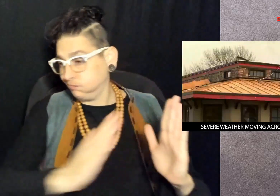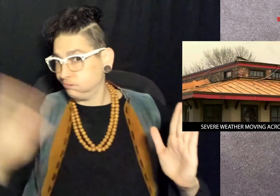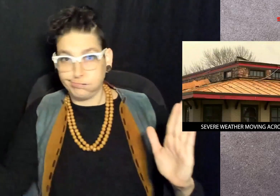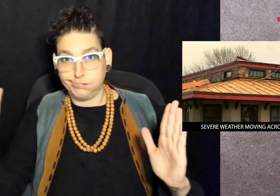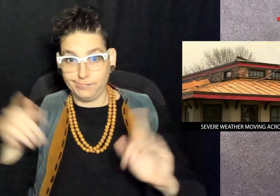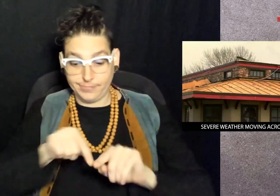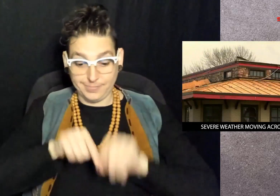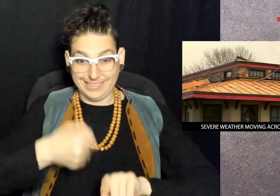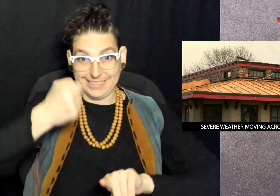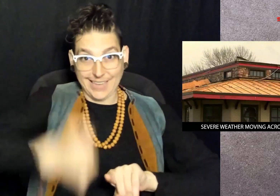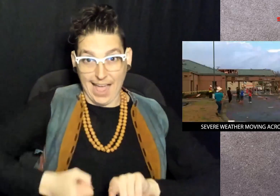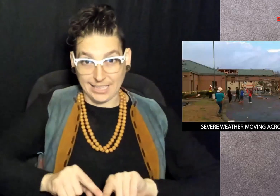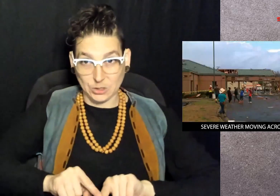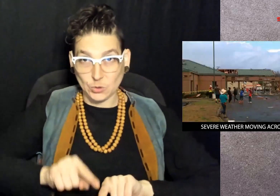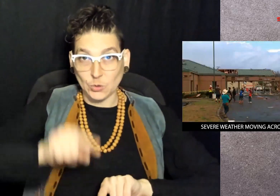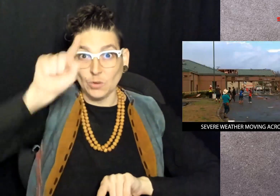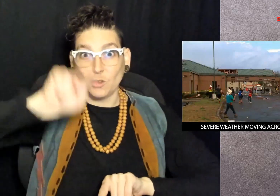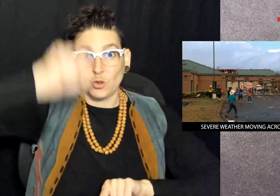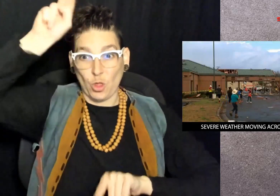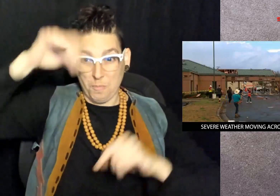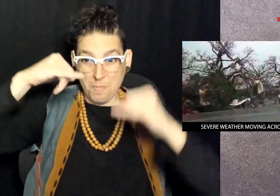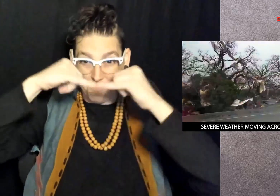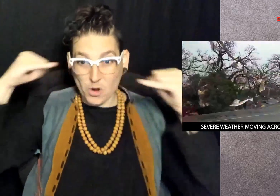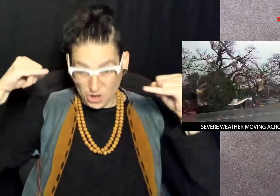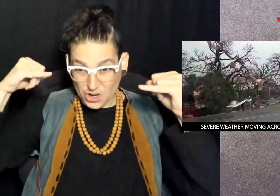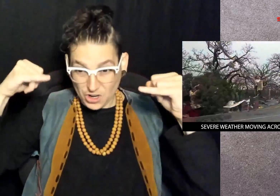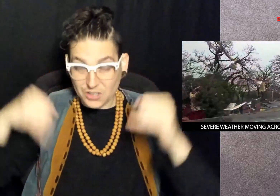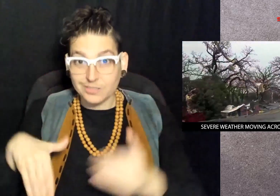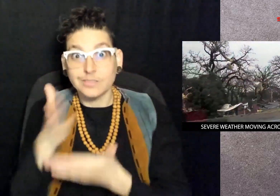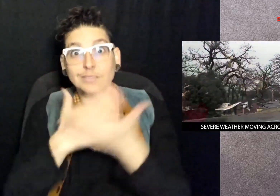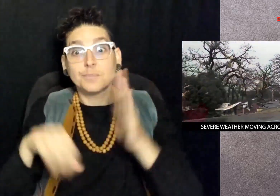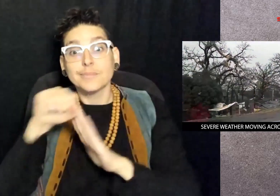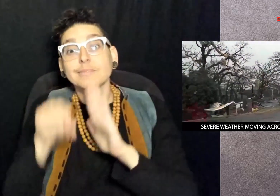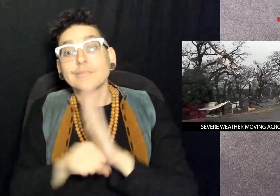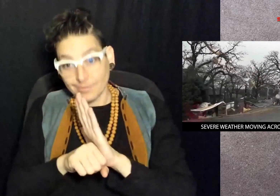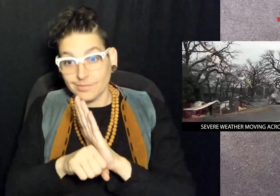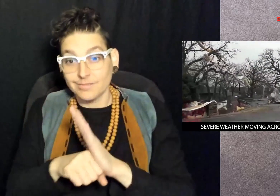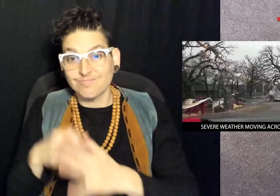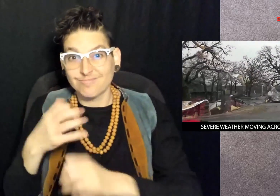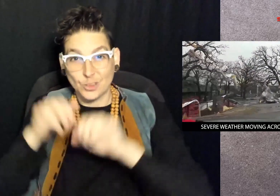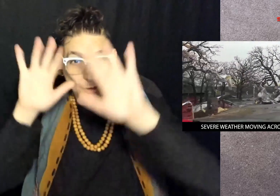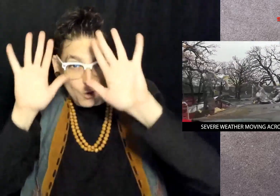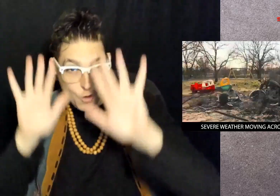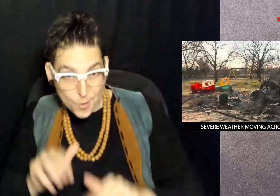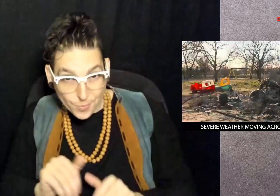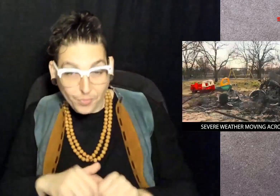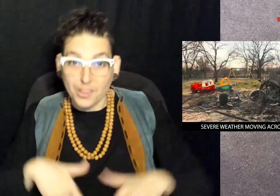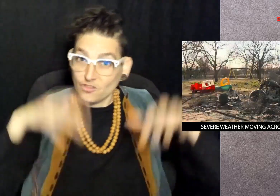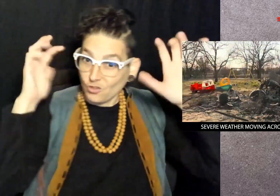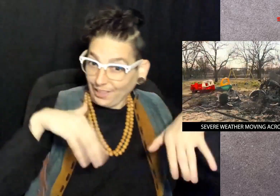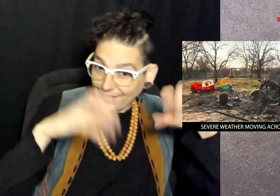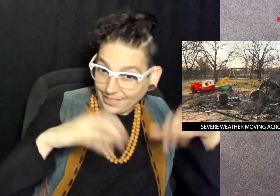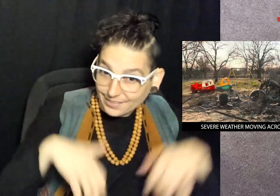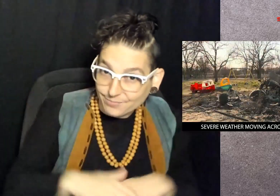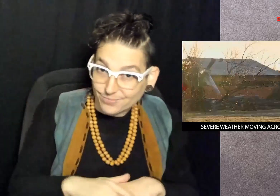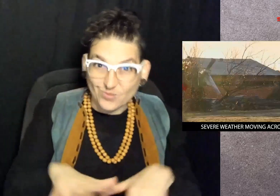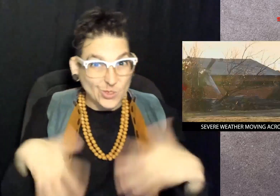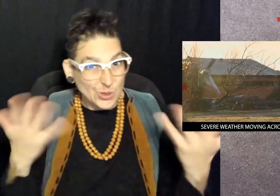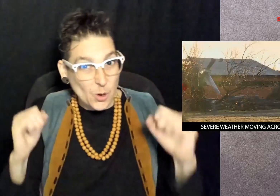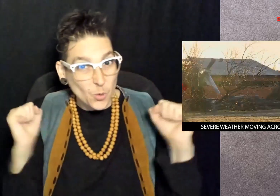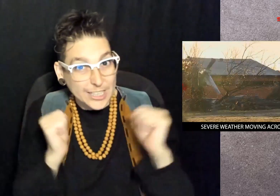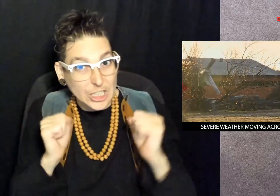system spans from the southern to the northern border some states are getting snow rain or